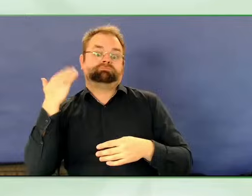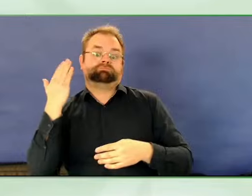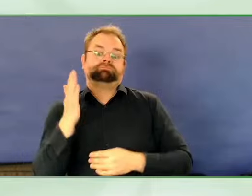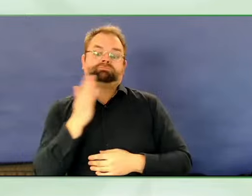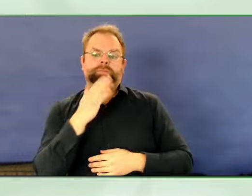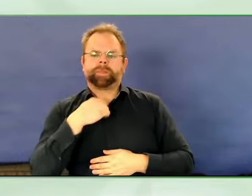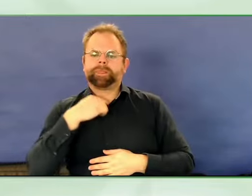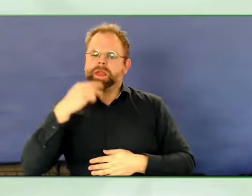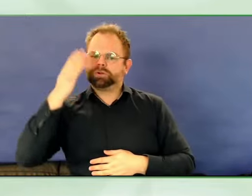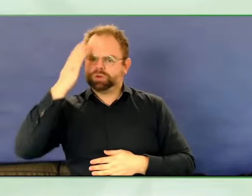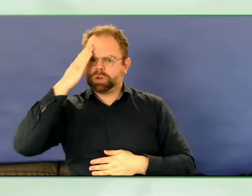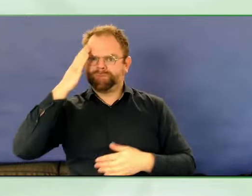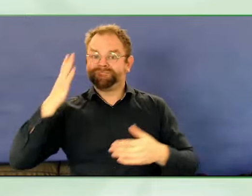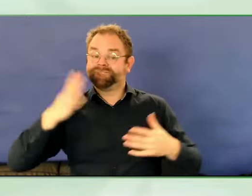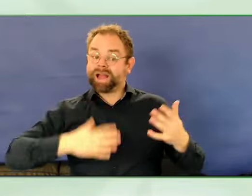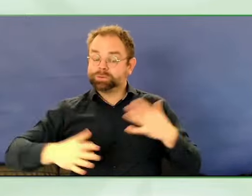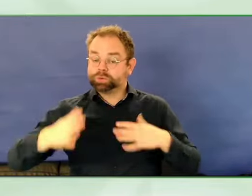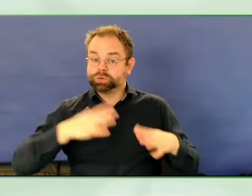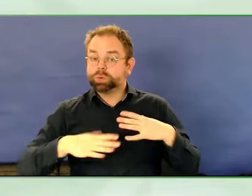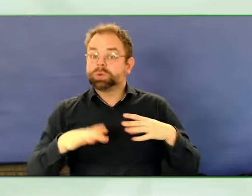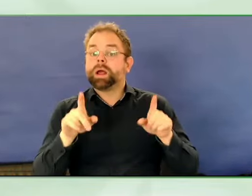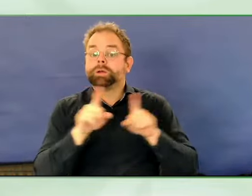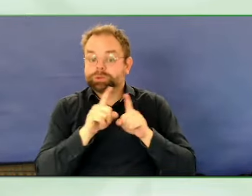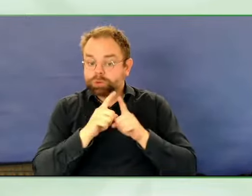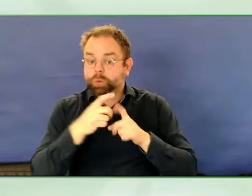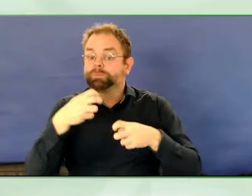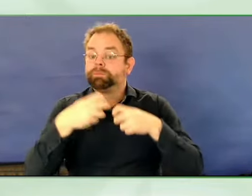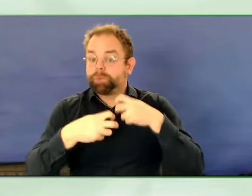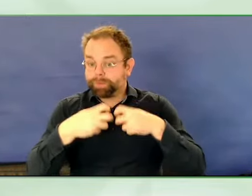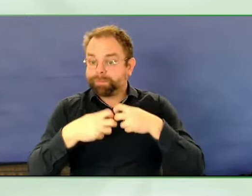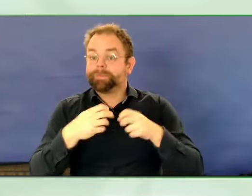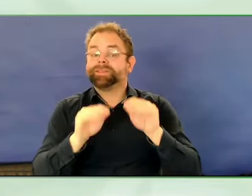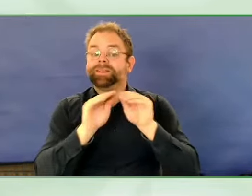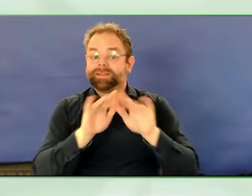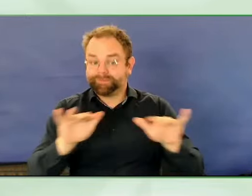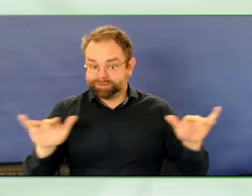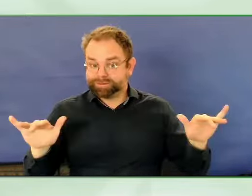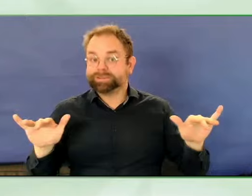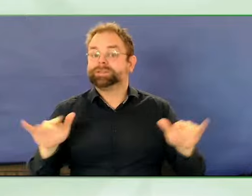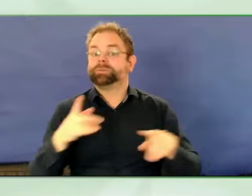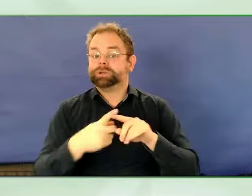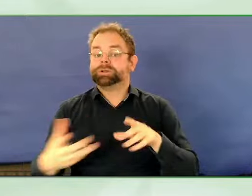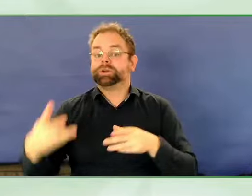about lots of things.